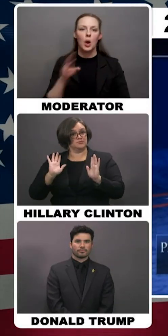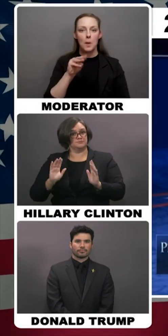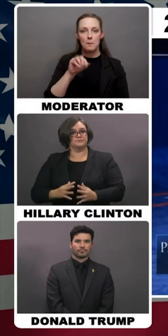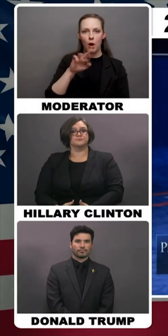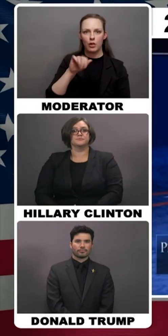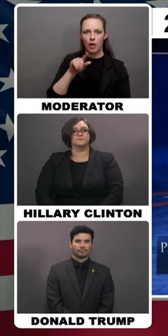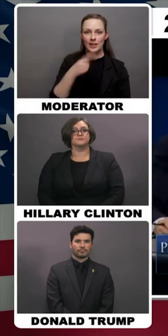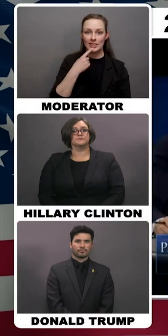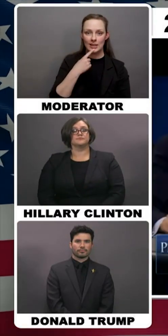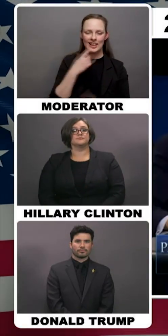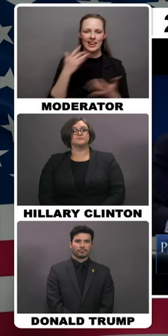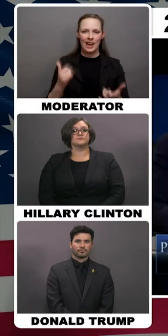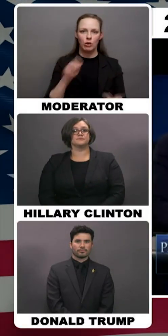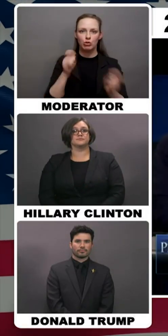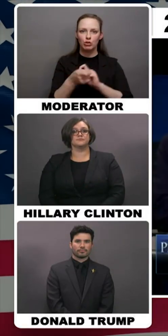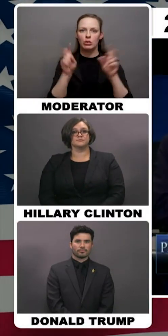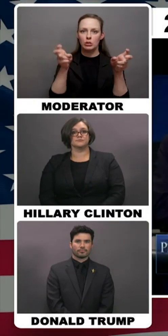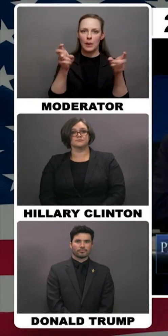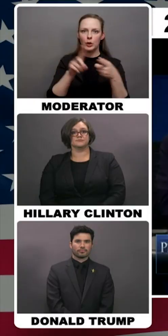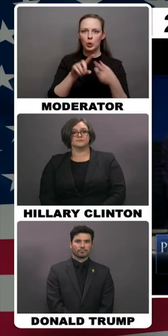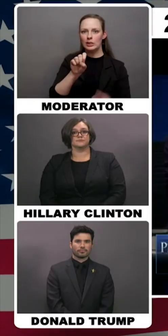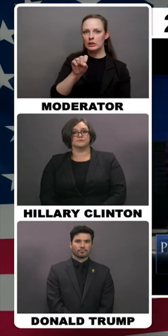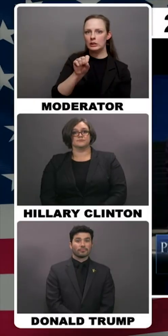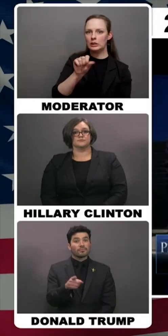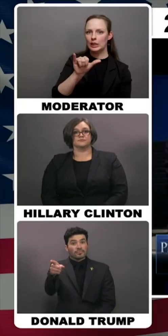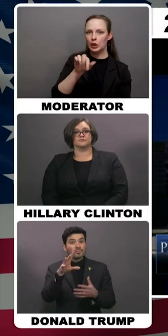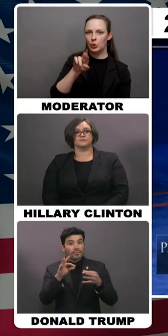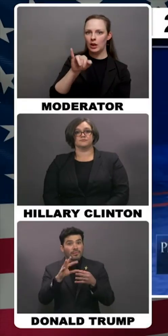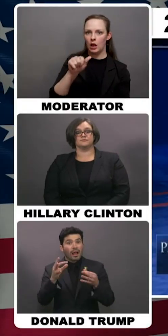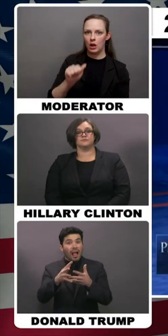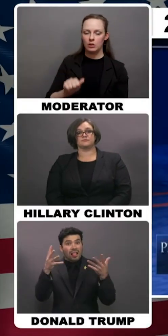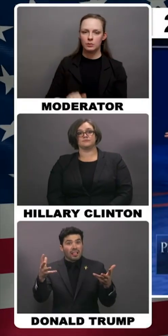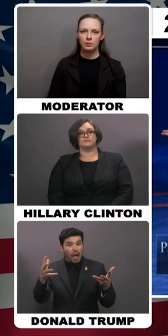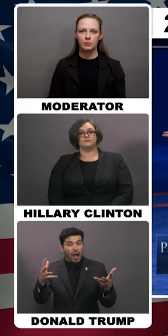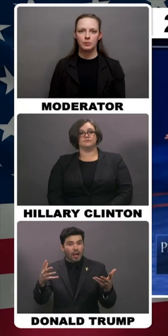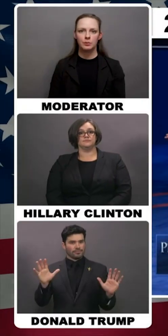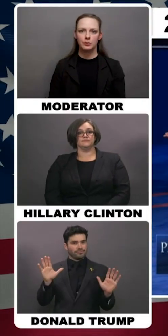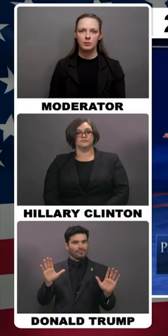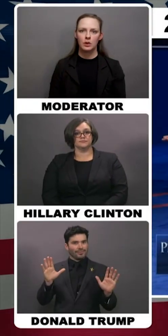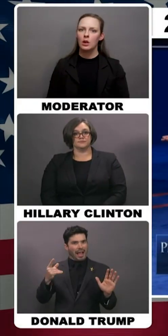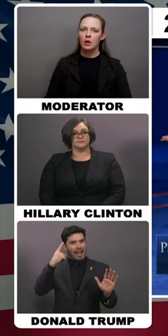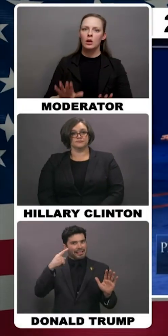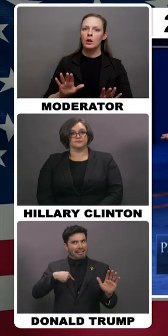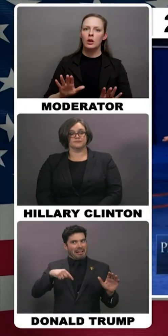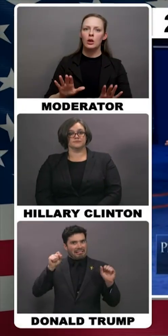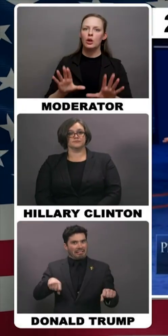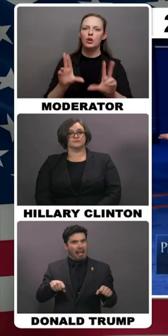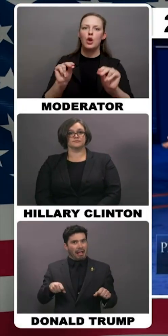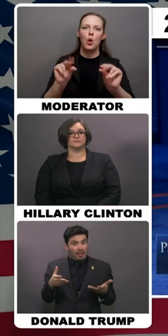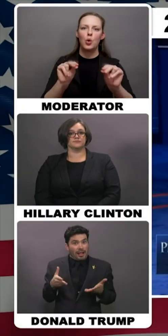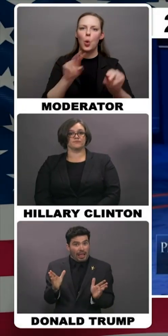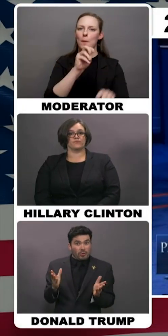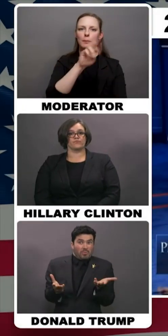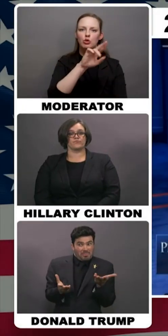Both of you have mentioned that. Well, she Said a lot of things. You, you, I mean, I think we should be Out to Mr. Trump. We're gonna go on. This is about